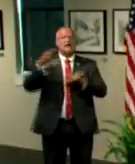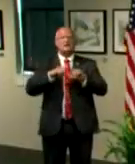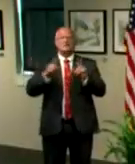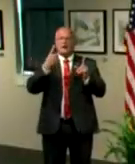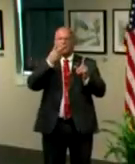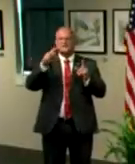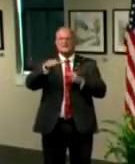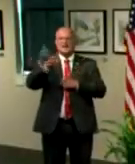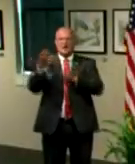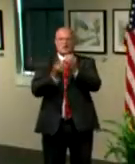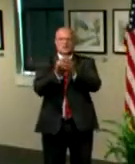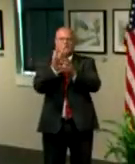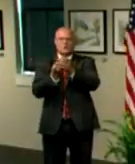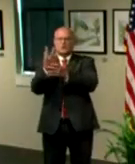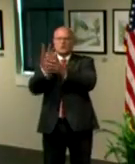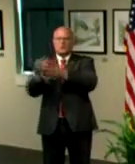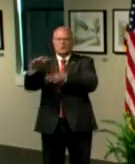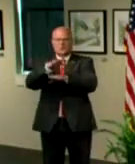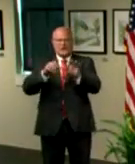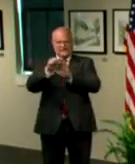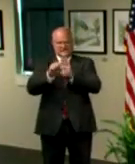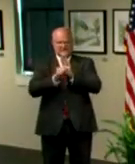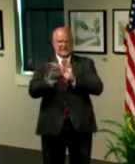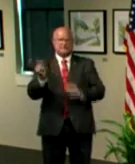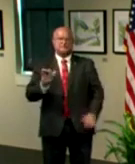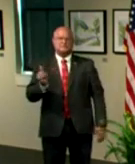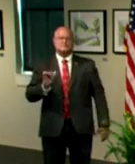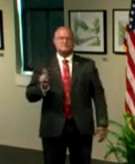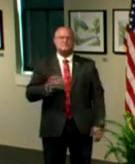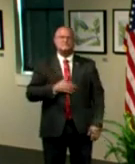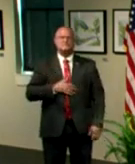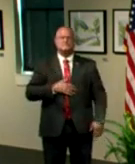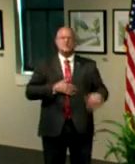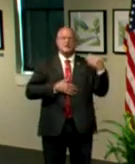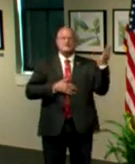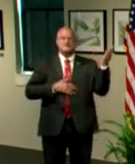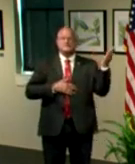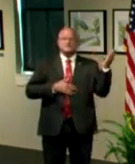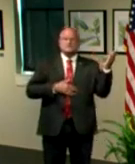NUMBERS ARE HIGH, THEY HAVE A HIGH POPULATION THERE . PERCENTAGEWISE IS STILL HIGH